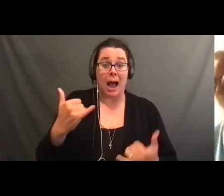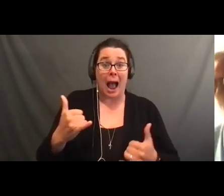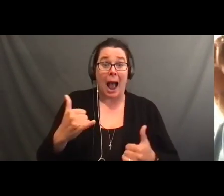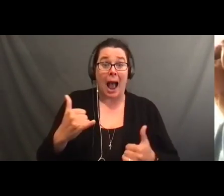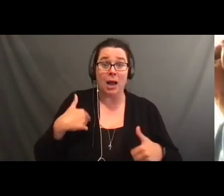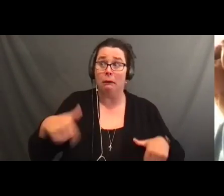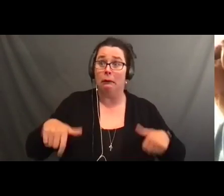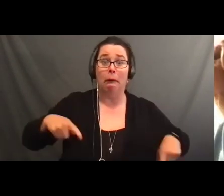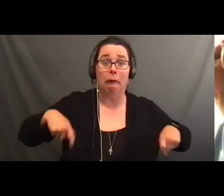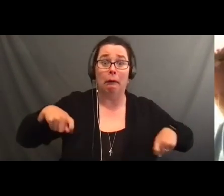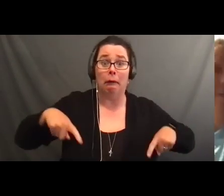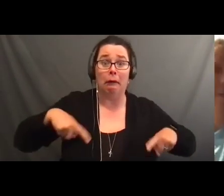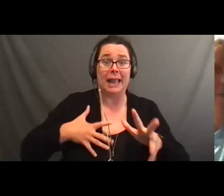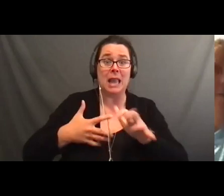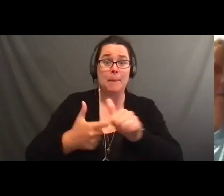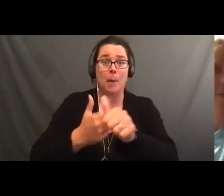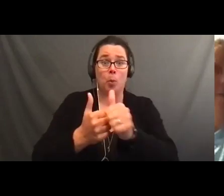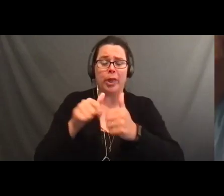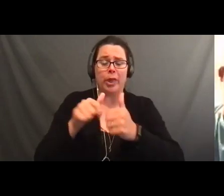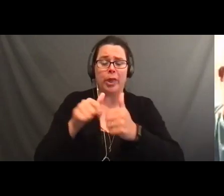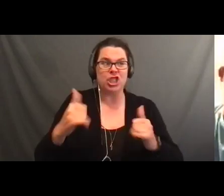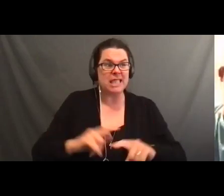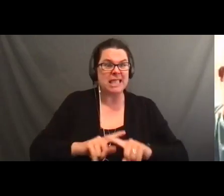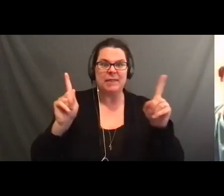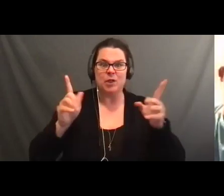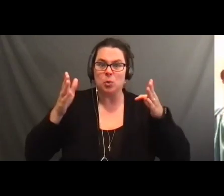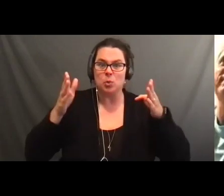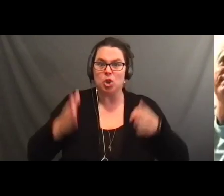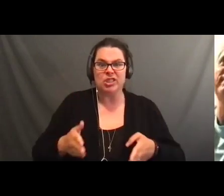I mean, she's just a really different person with confidence.